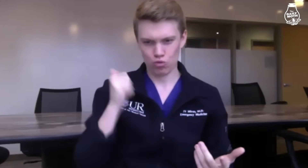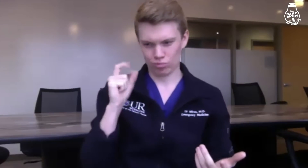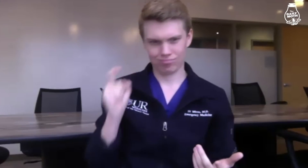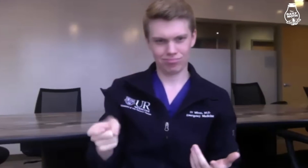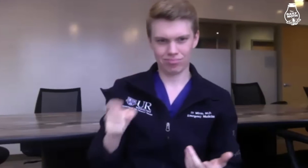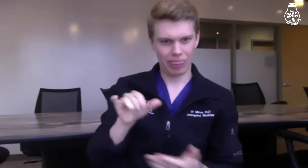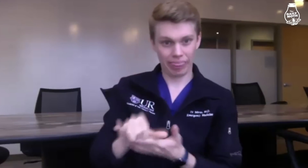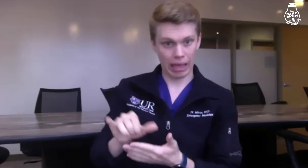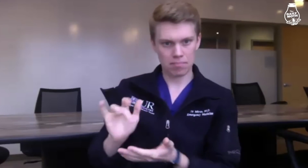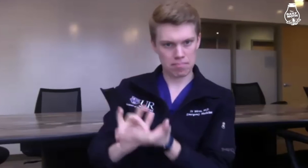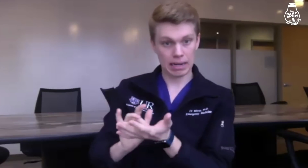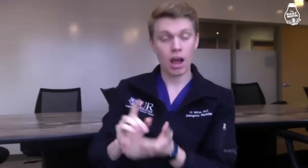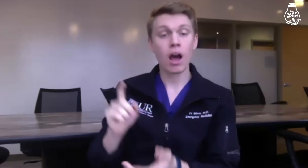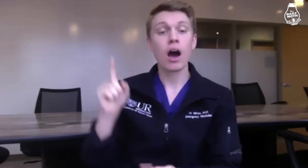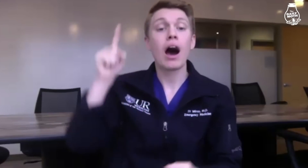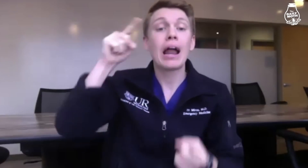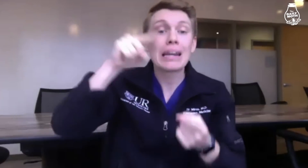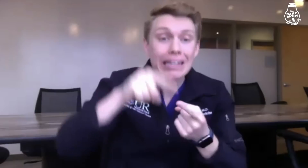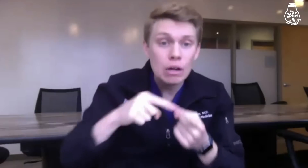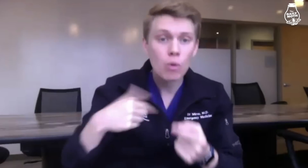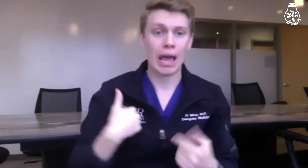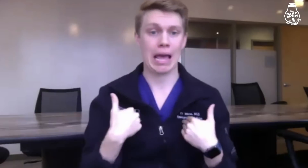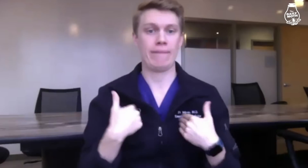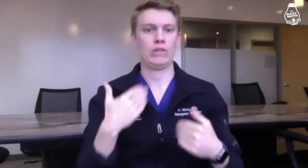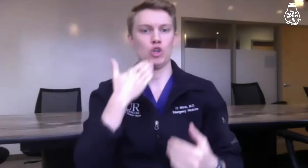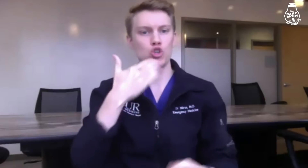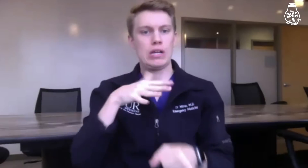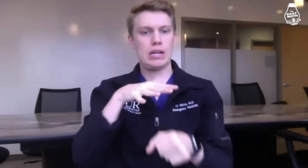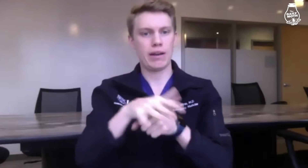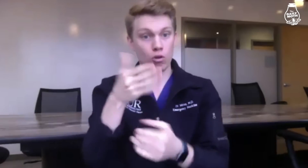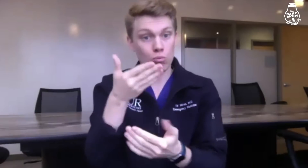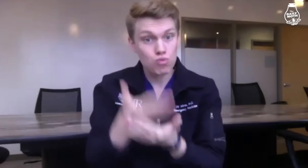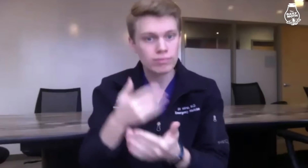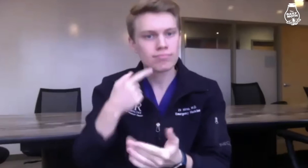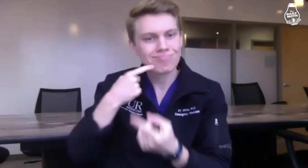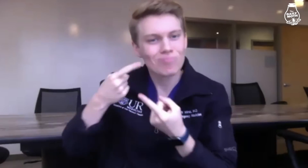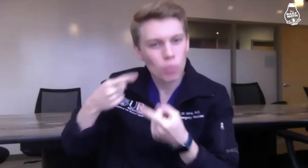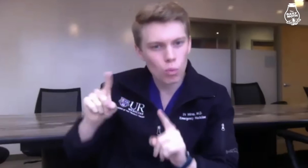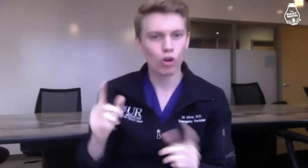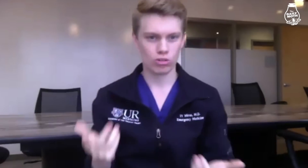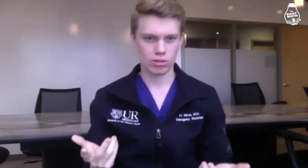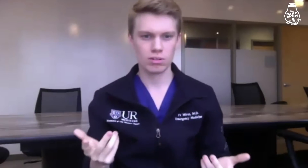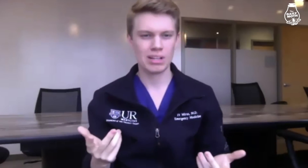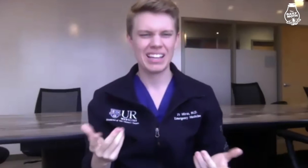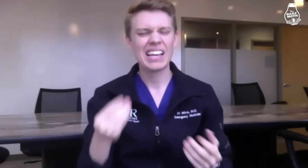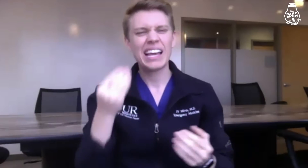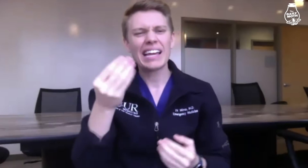I won't prescribe that medicine until we have sufficient evidence that it is effective.